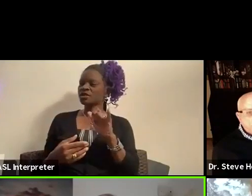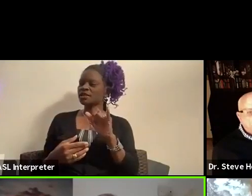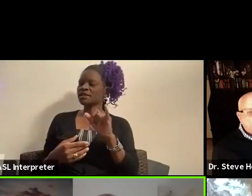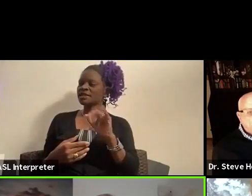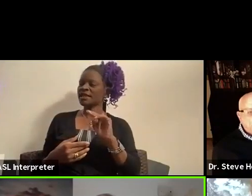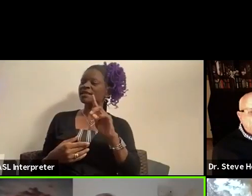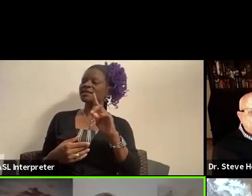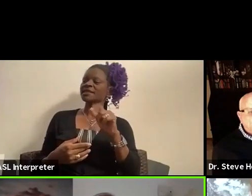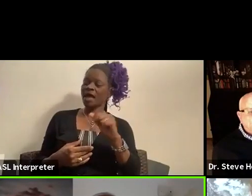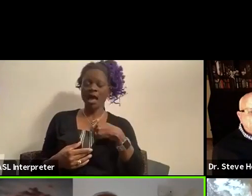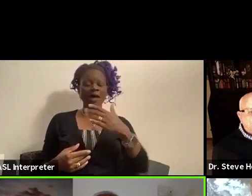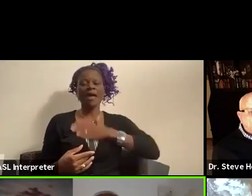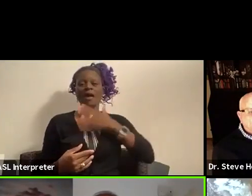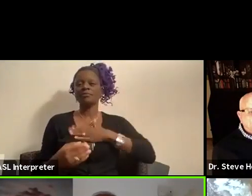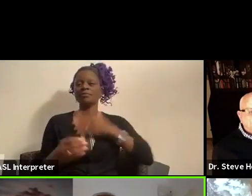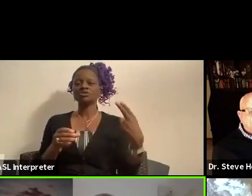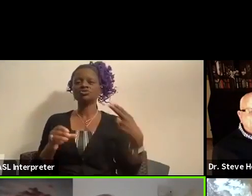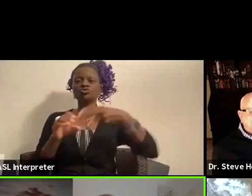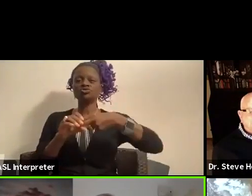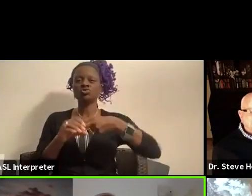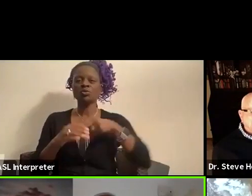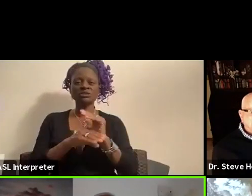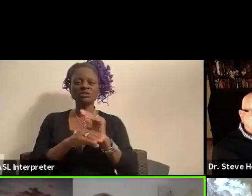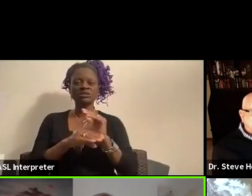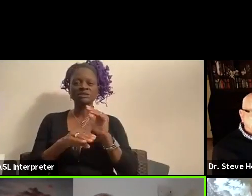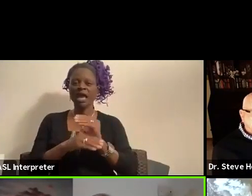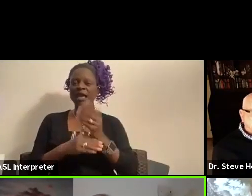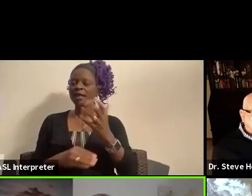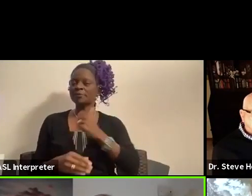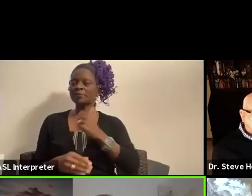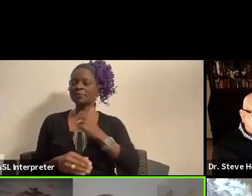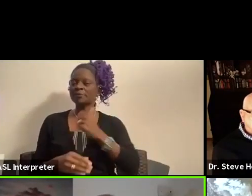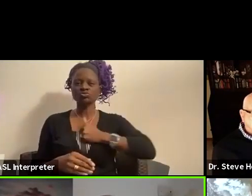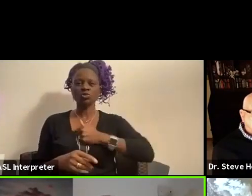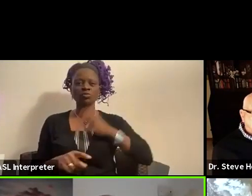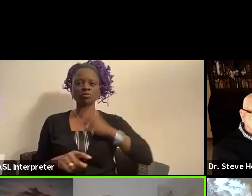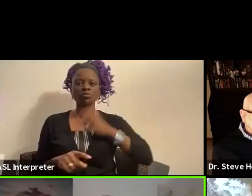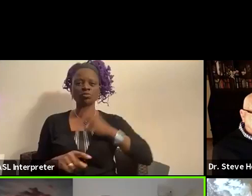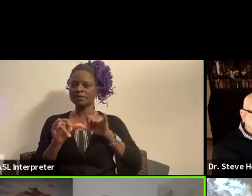tonight for for a brief while, I won't be here for the for the whole webinar.